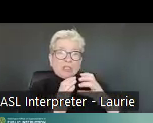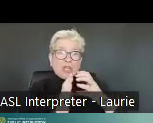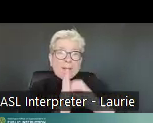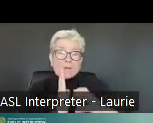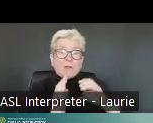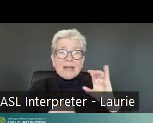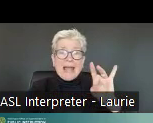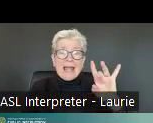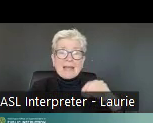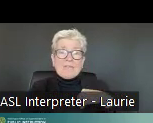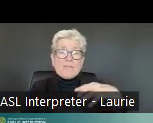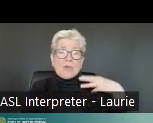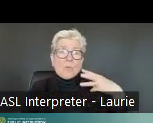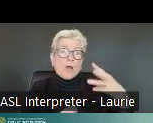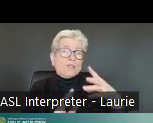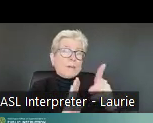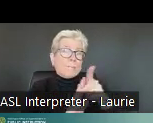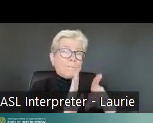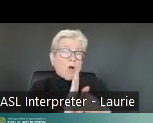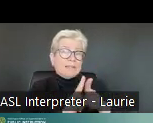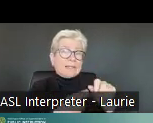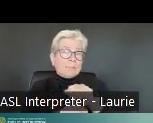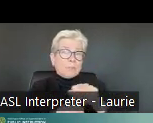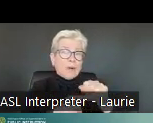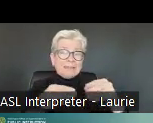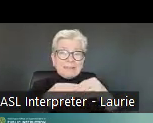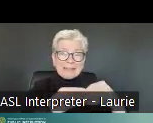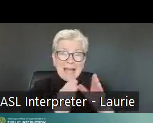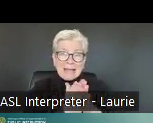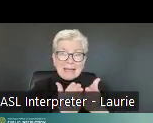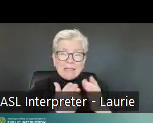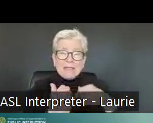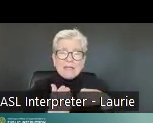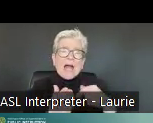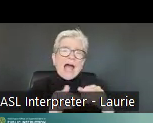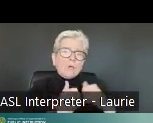policies and practices guide outlines how to develop an intake system so that you're